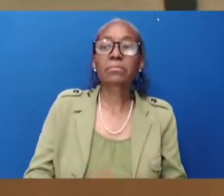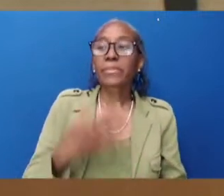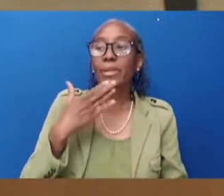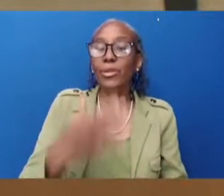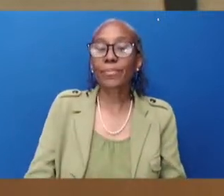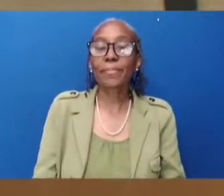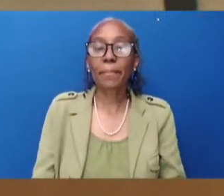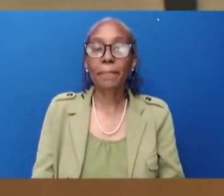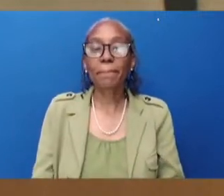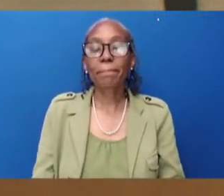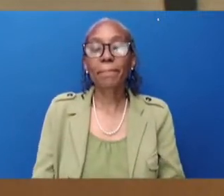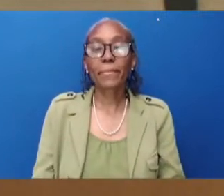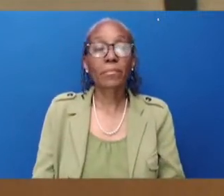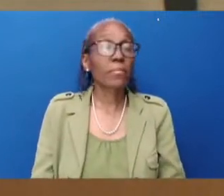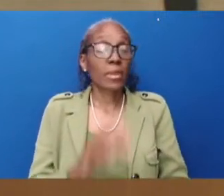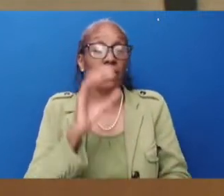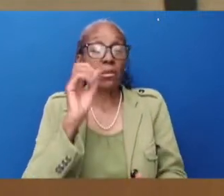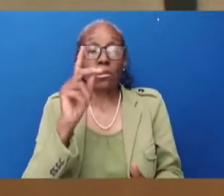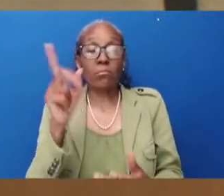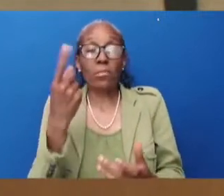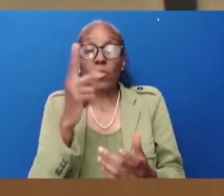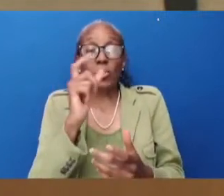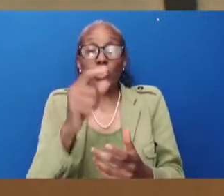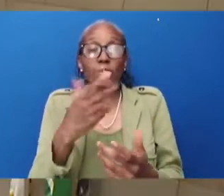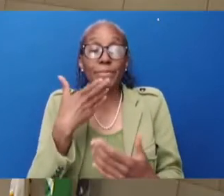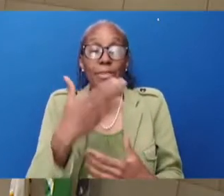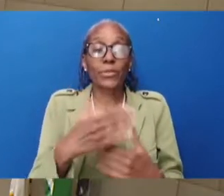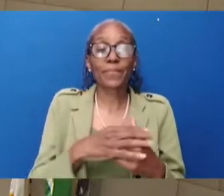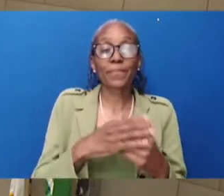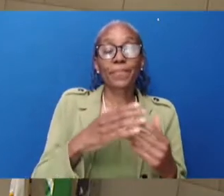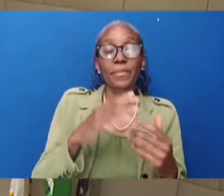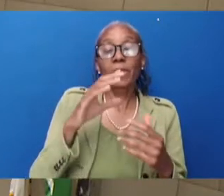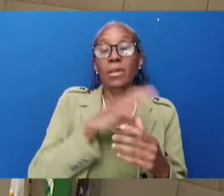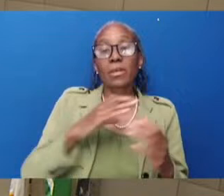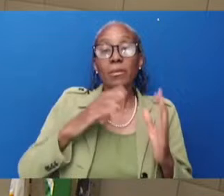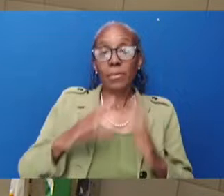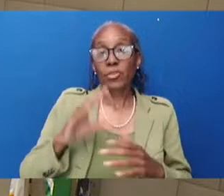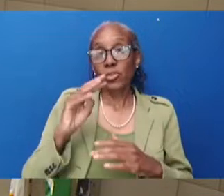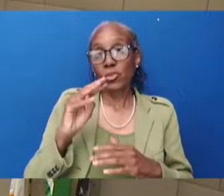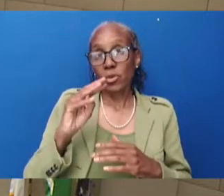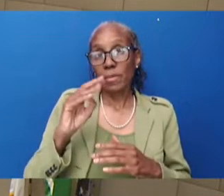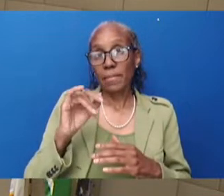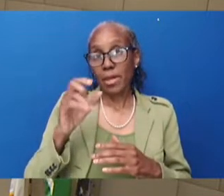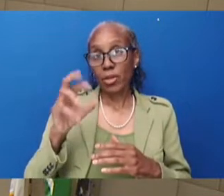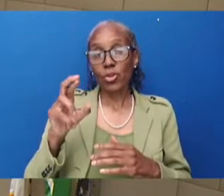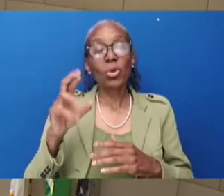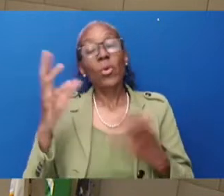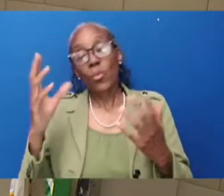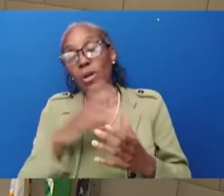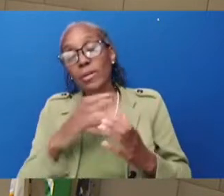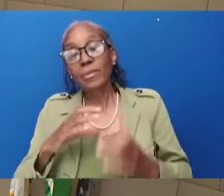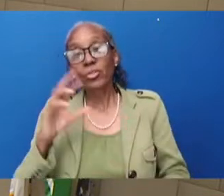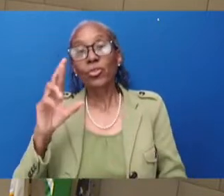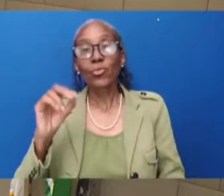TO THE MIC PLEASE, MA'AM. YES, MA'AM. THANK YOU. THAT'S THE ONLY QUESTION I HAVE.